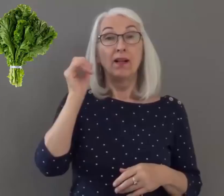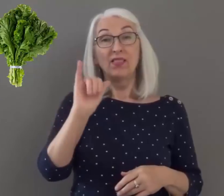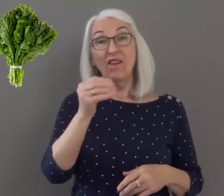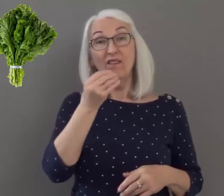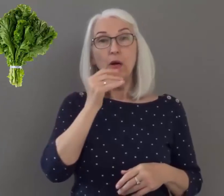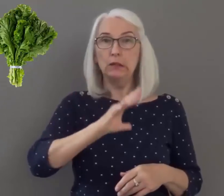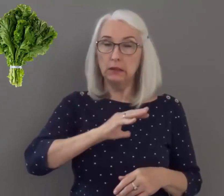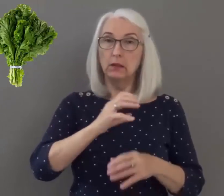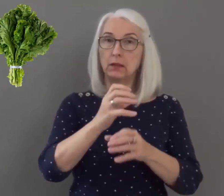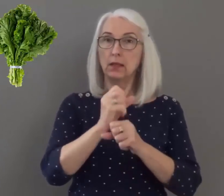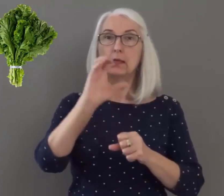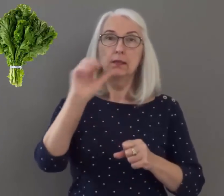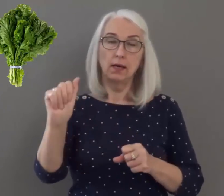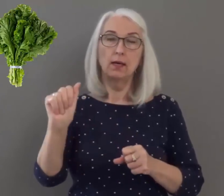These foods are good sources of calcium.